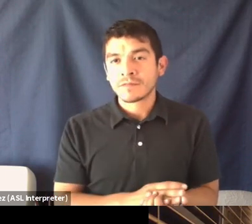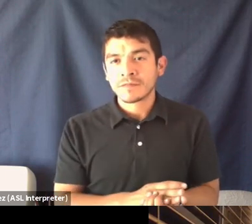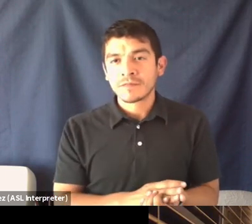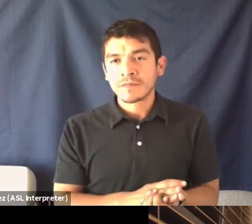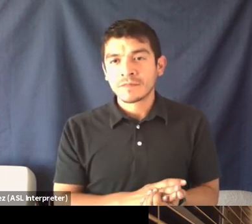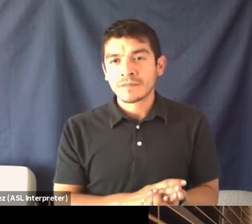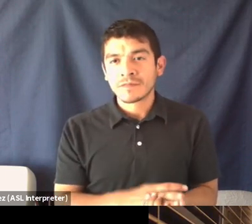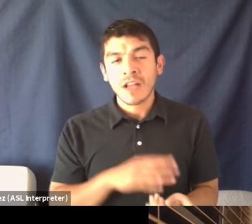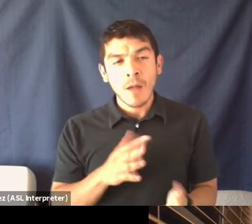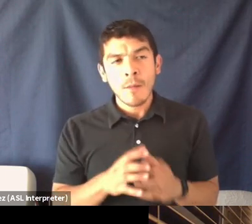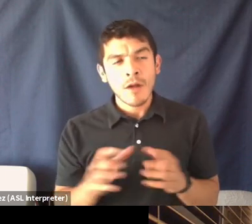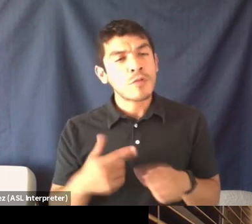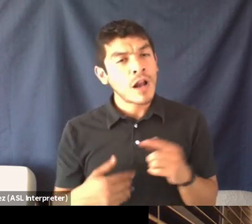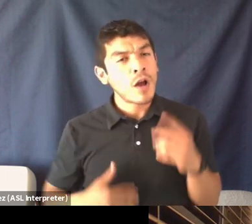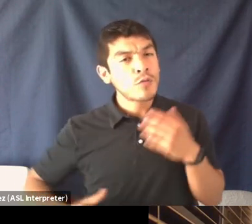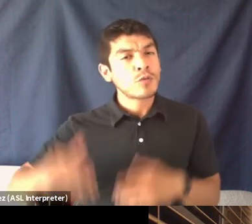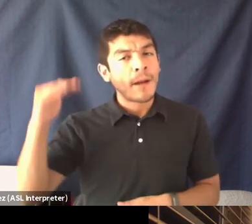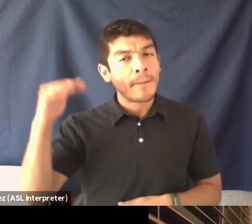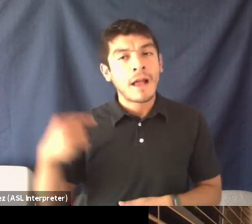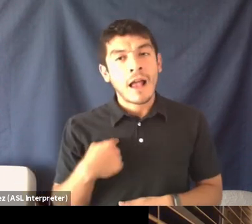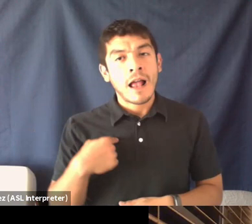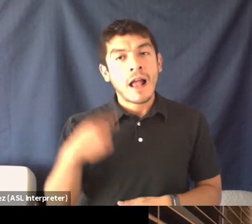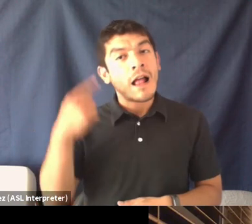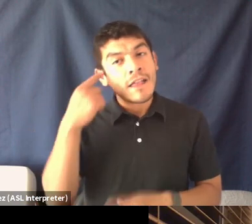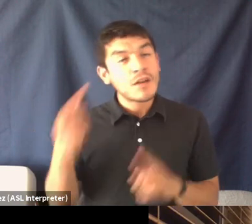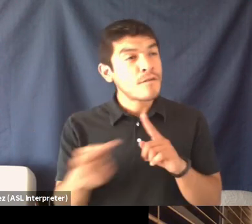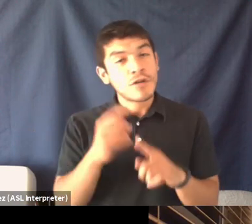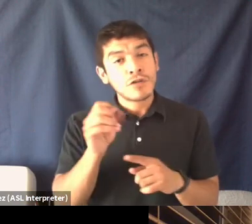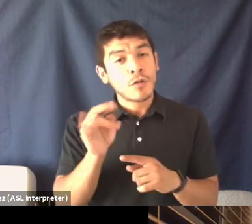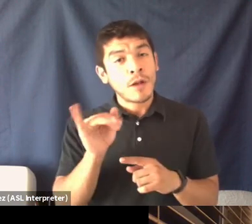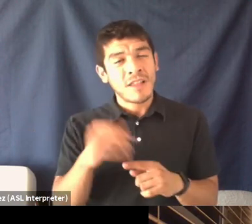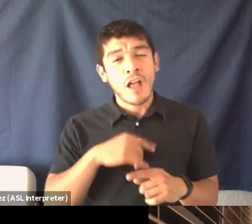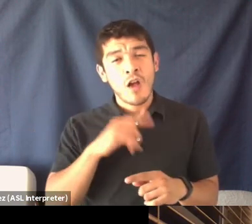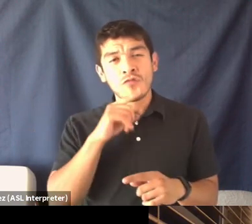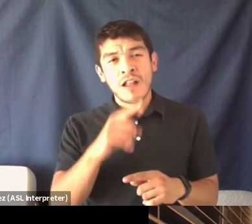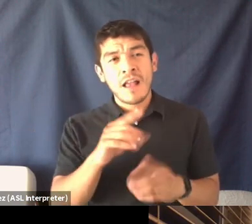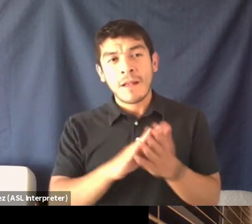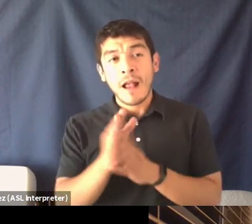Pretty much when I grew up, I think the first documentary that I really became obsessed with was "Dark Days",